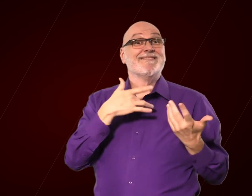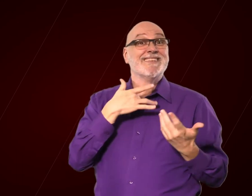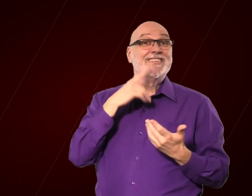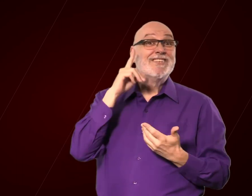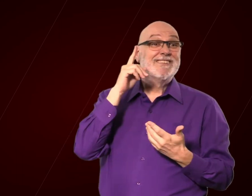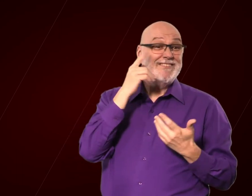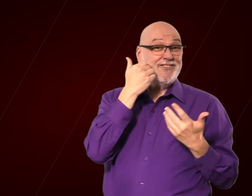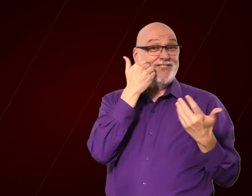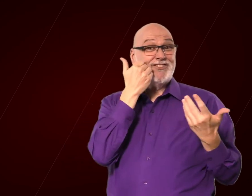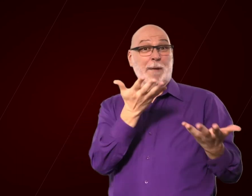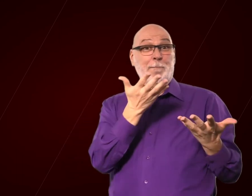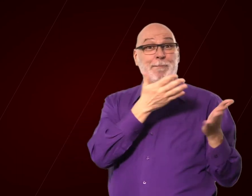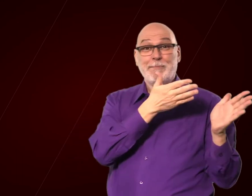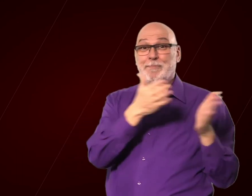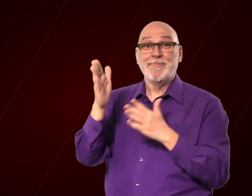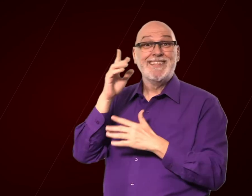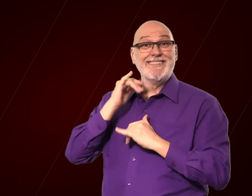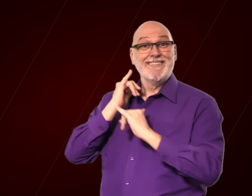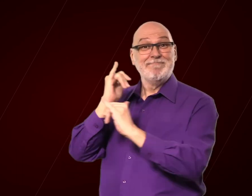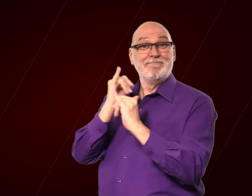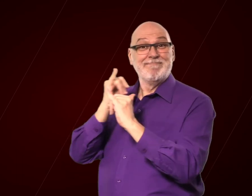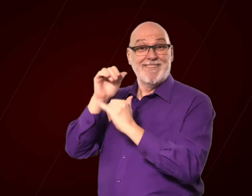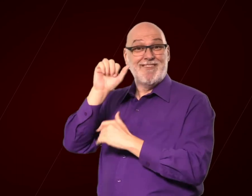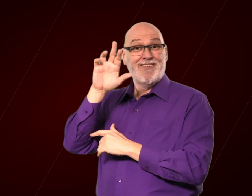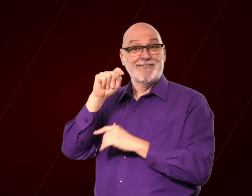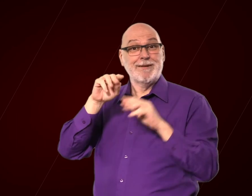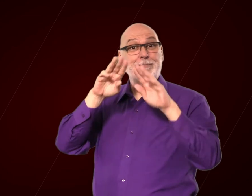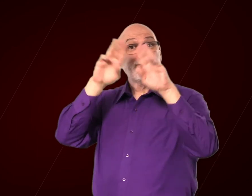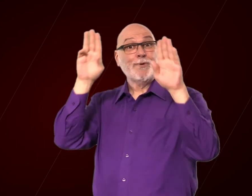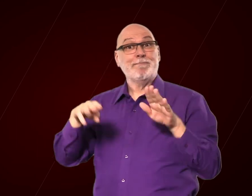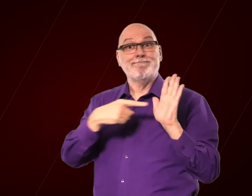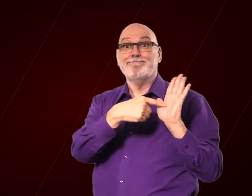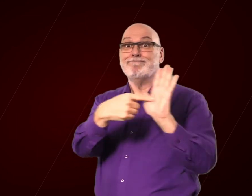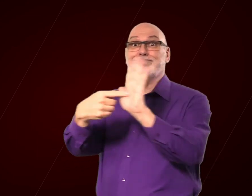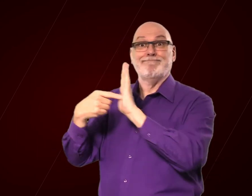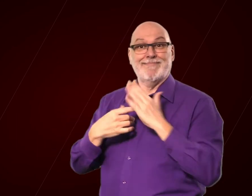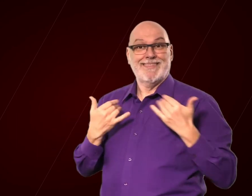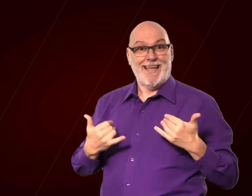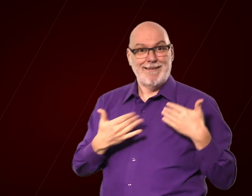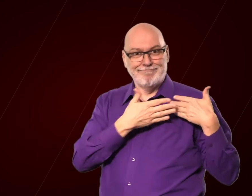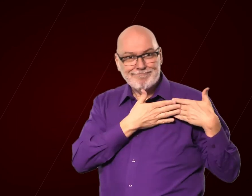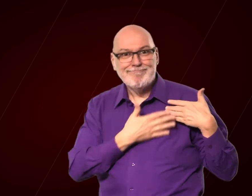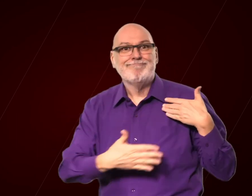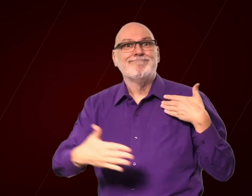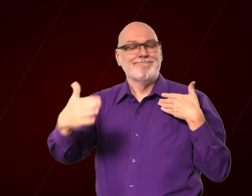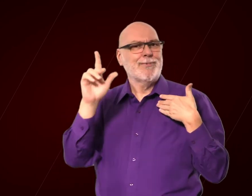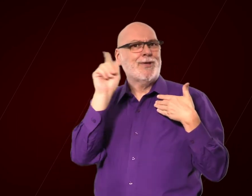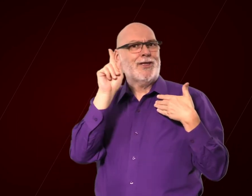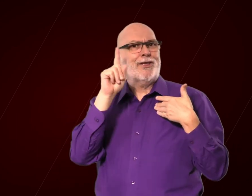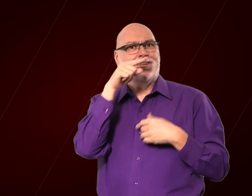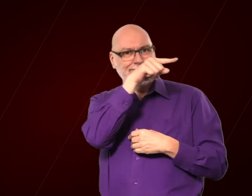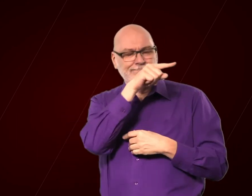The Deaf Shame to Deaf Same art museum will be on display